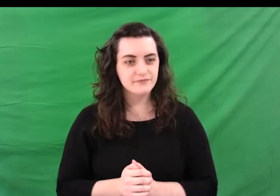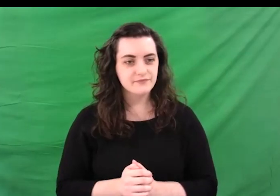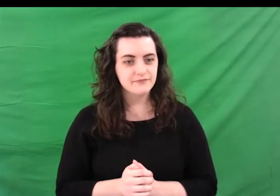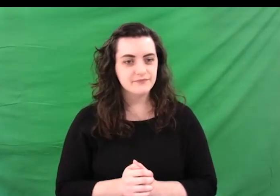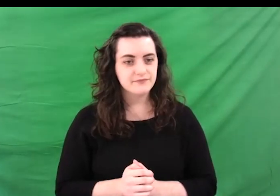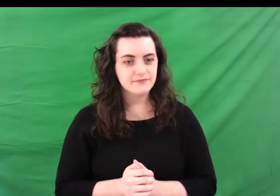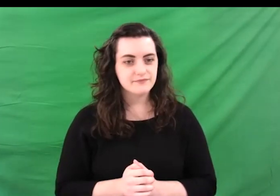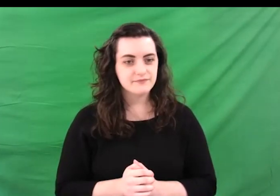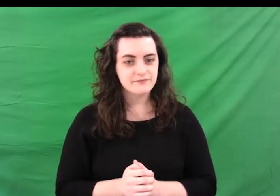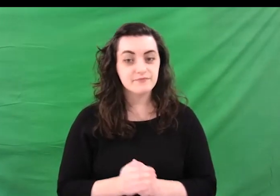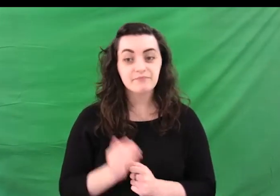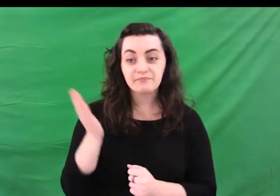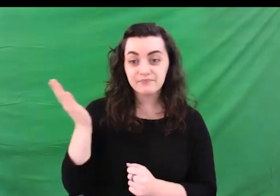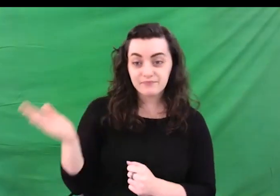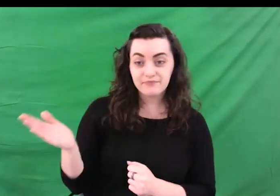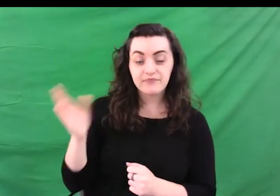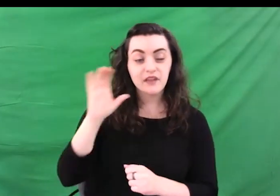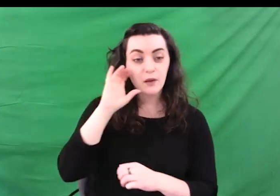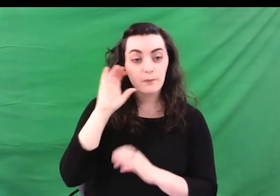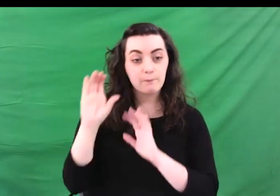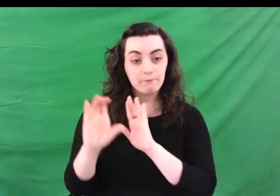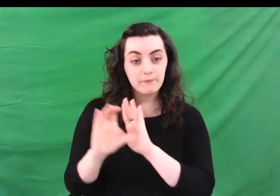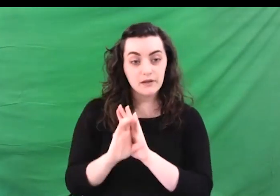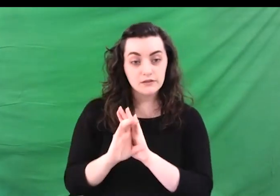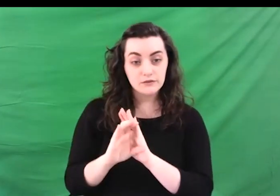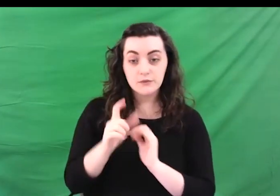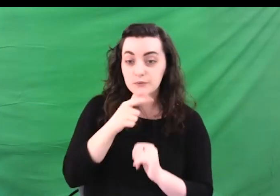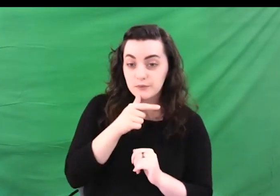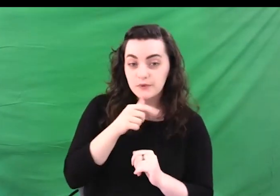This is a picture of Raji Anna.